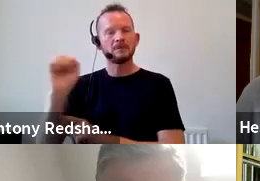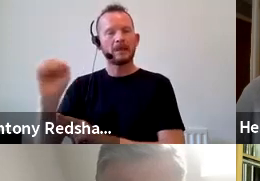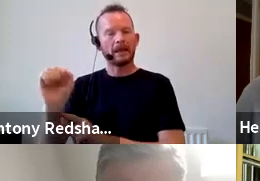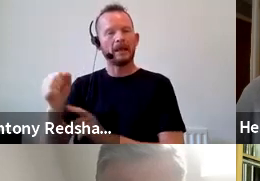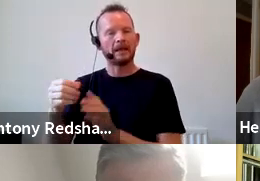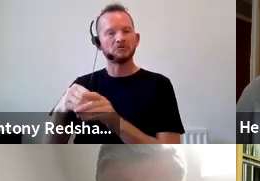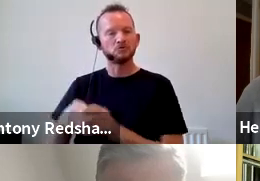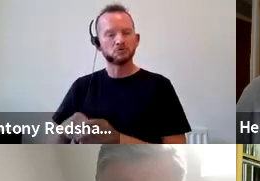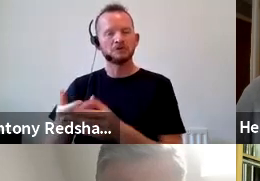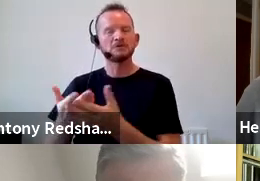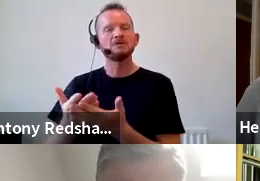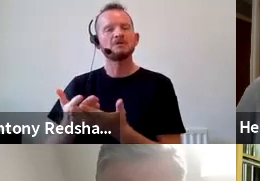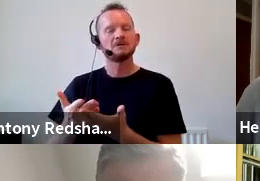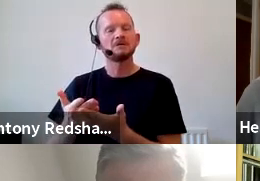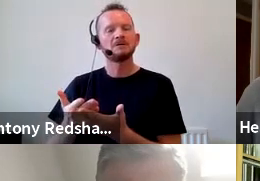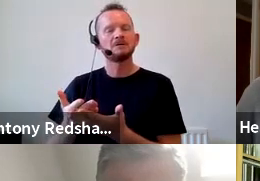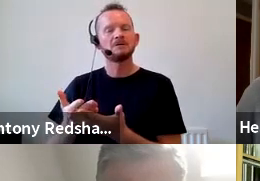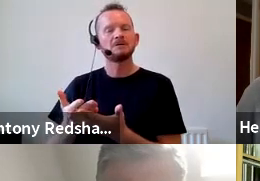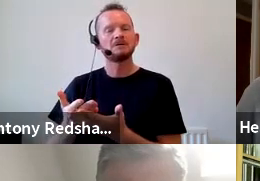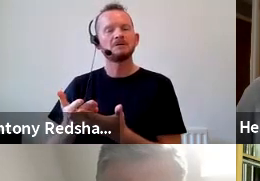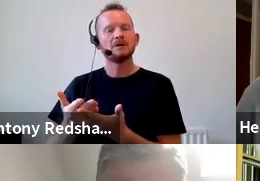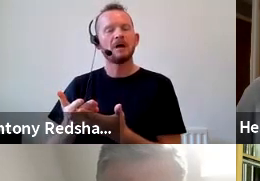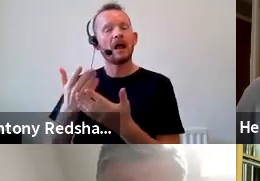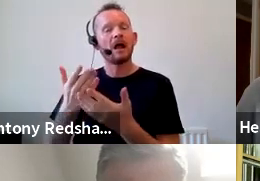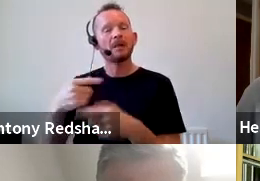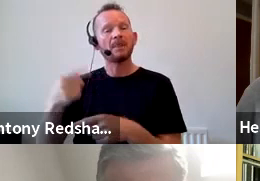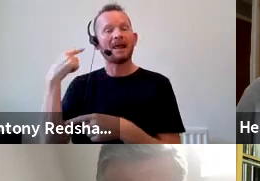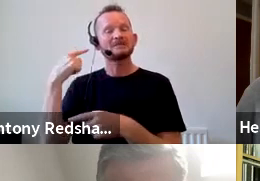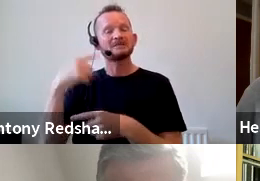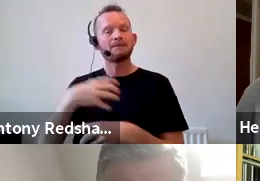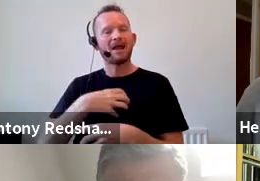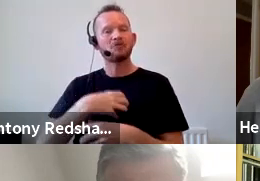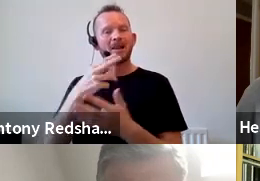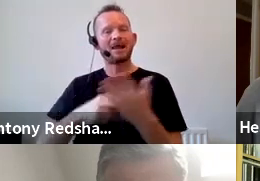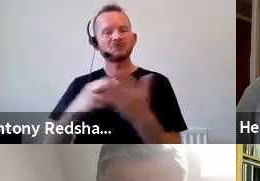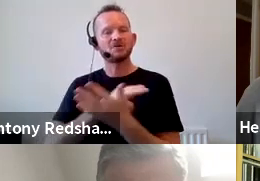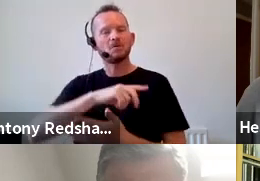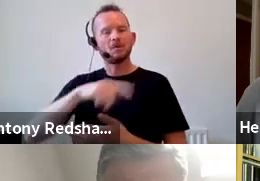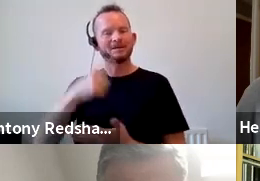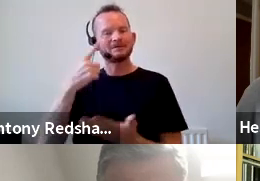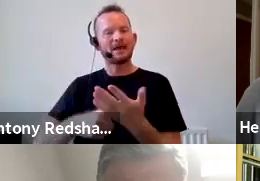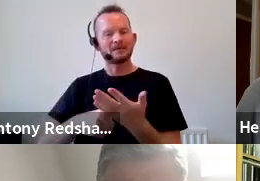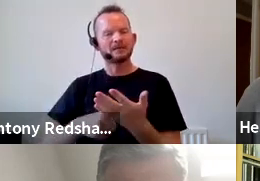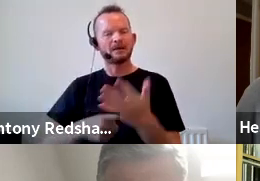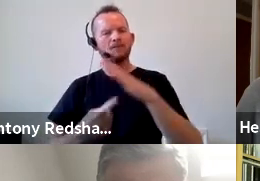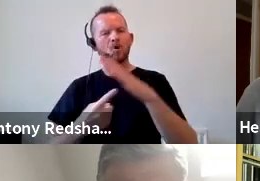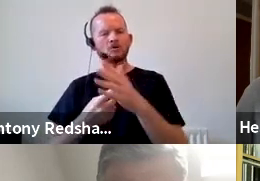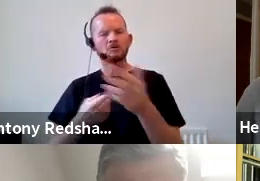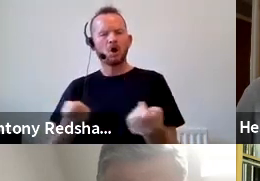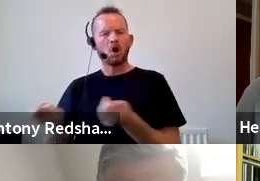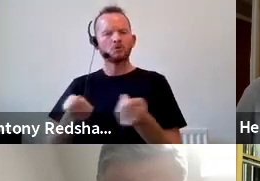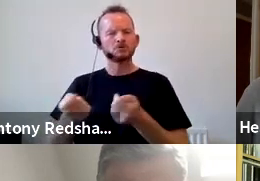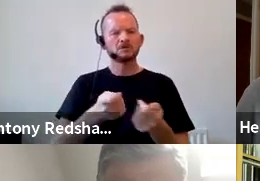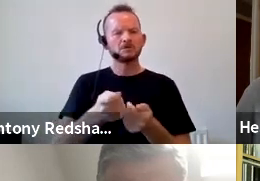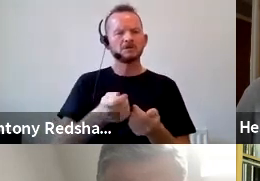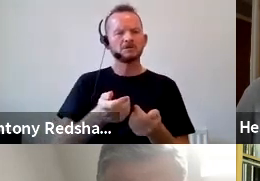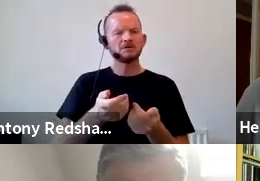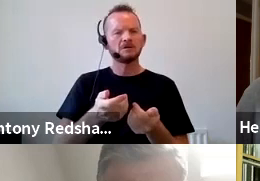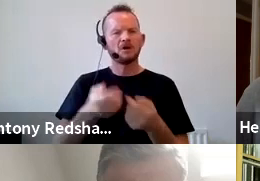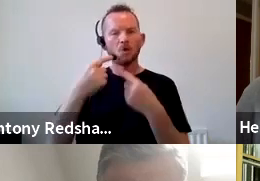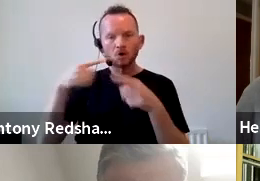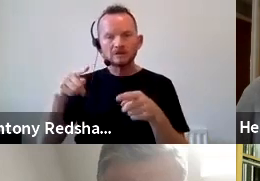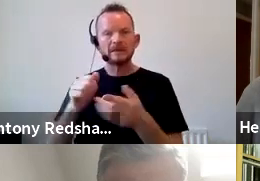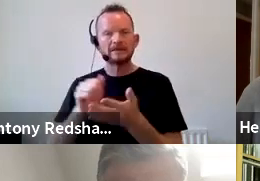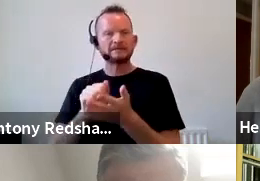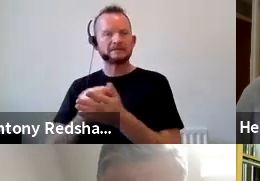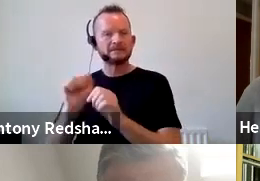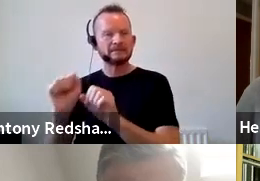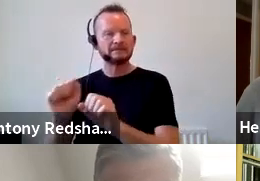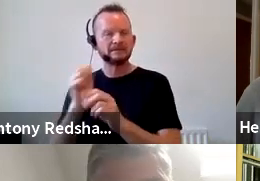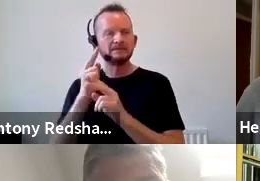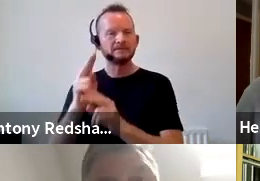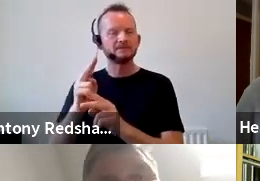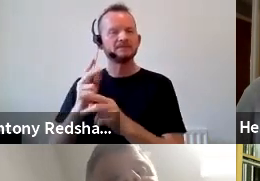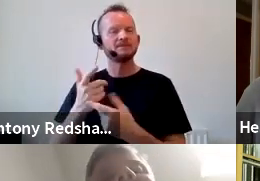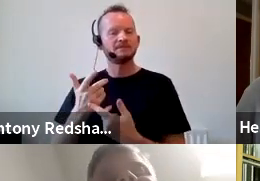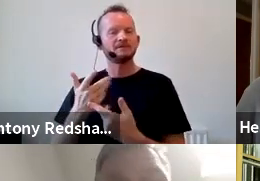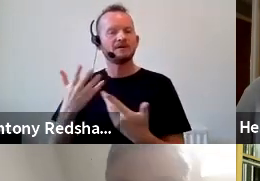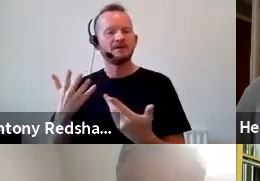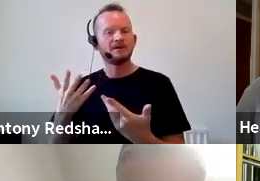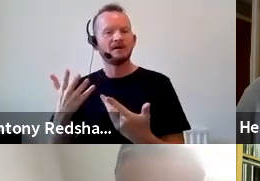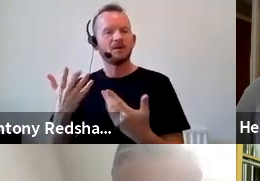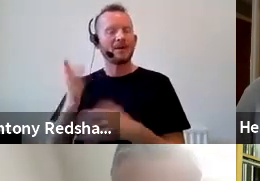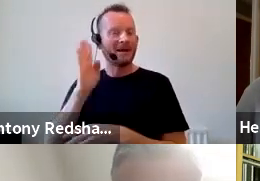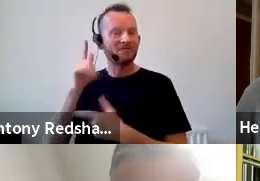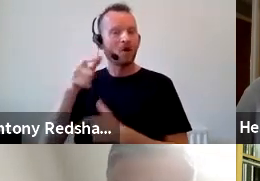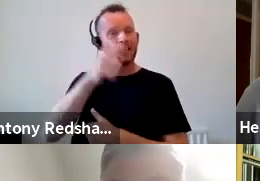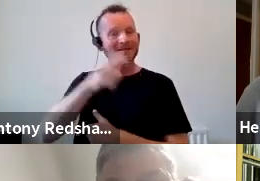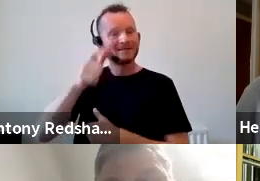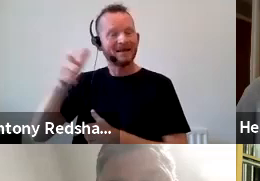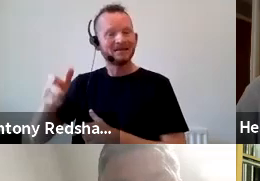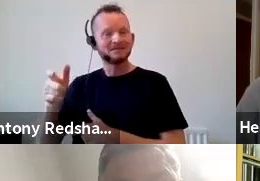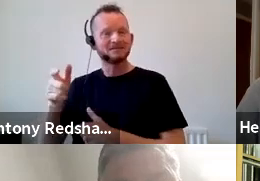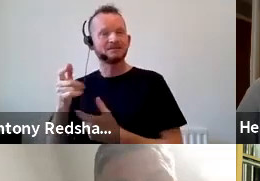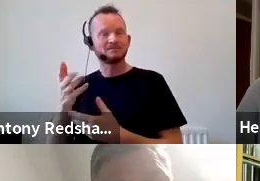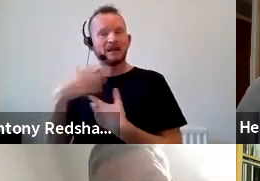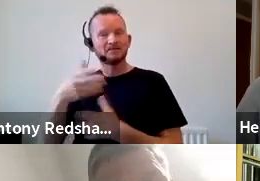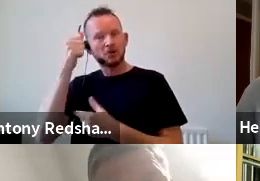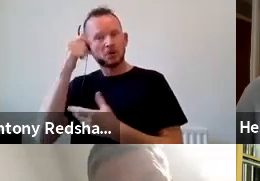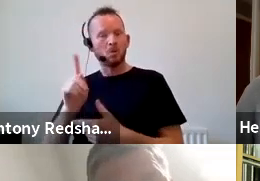And so, like with the last mayoral election, we decided it was important to host this hustings so that we can hear from the candidates to know and what Dr.